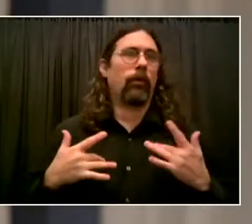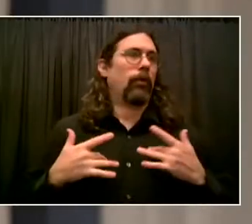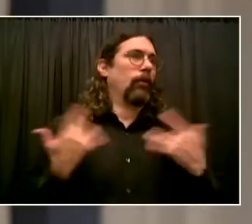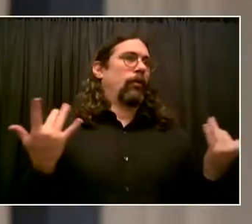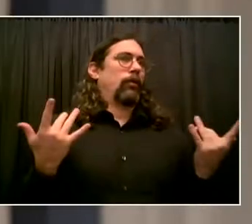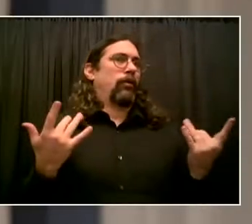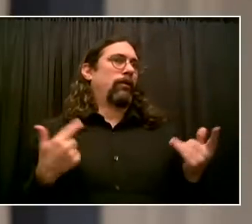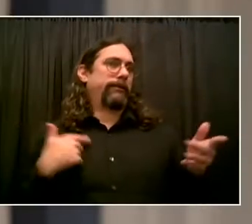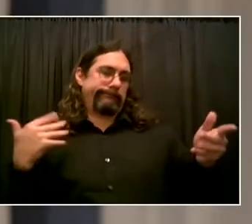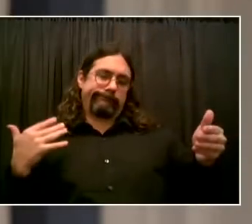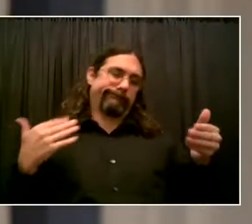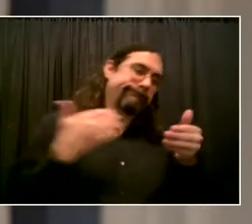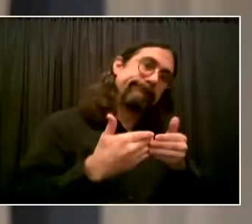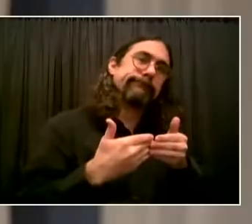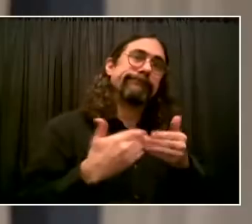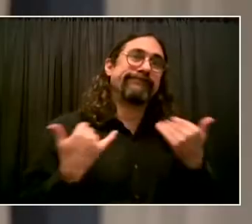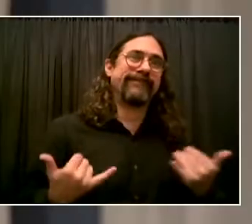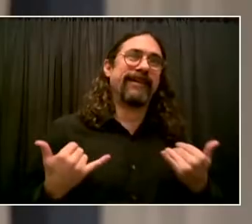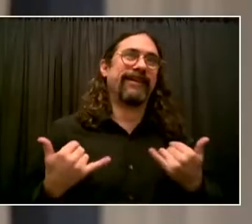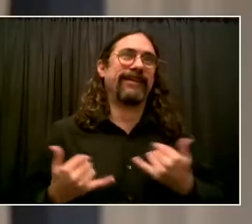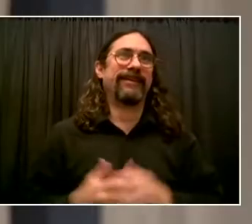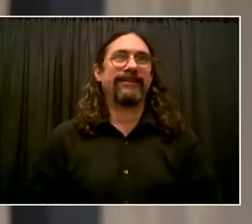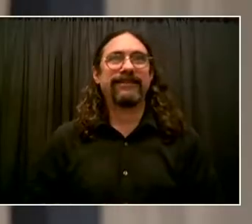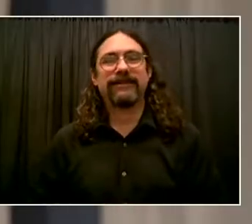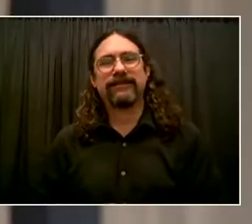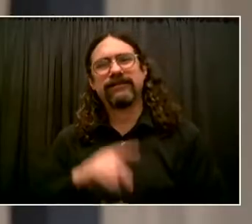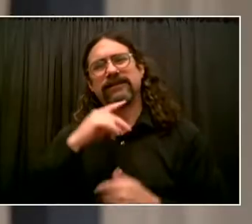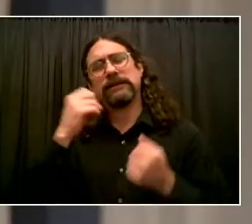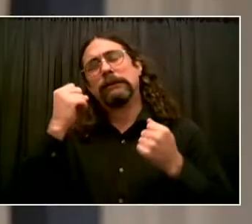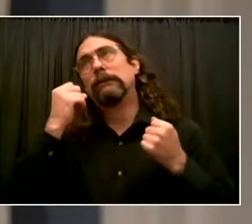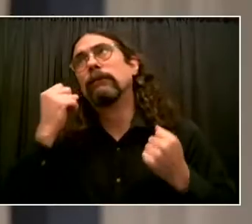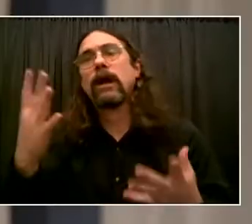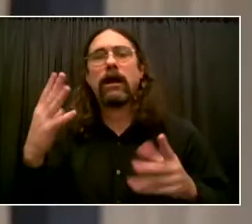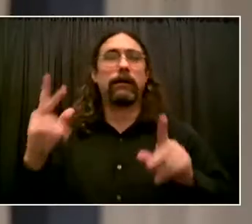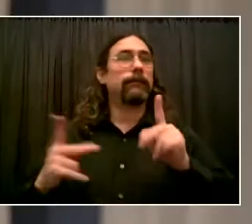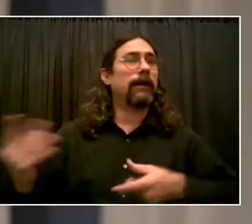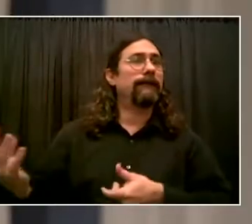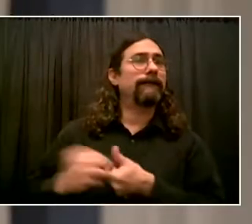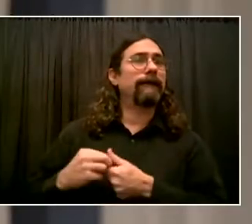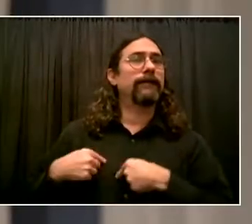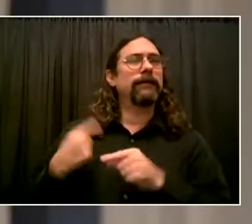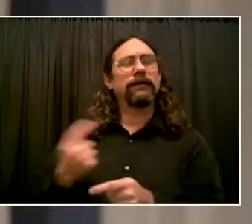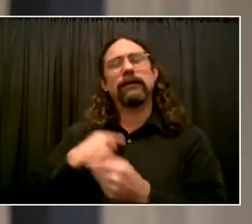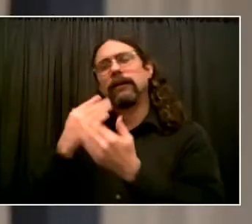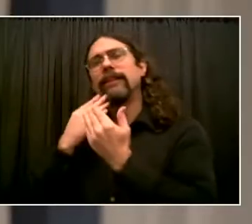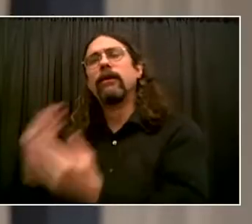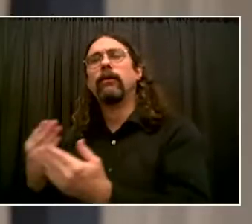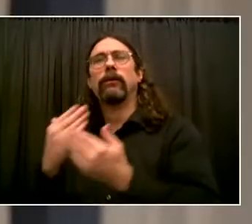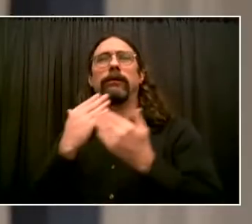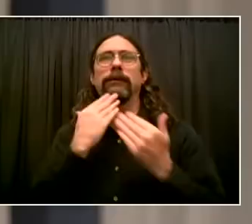INTO THE ADETILS I WOULD LIKE TO THANK SOME OF TOSHE FOLKS WHO